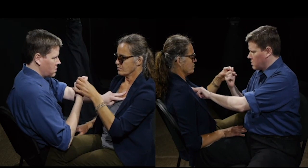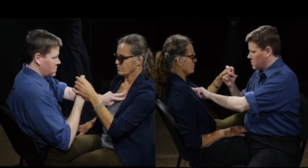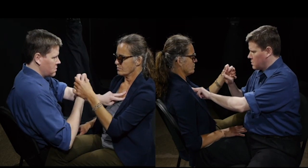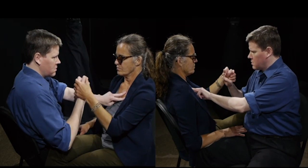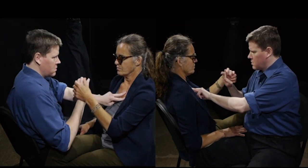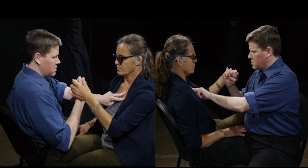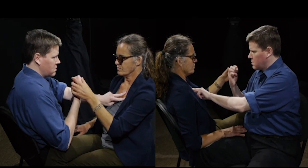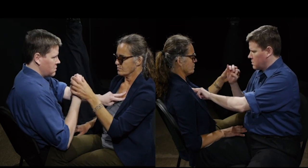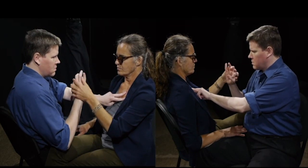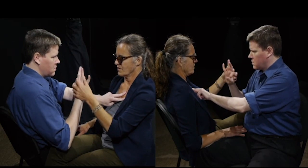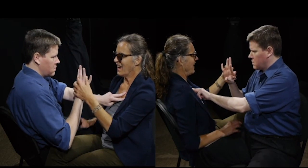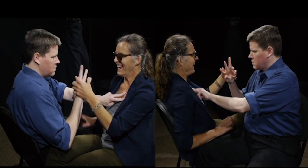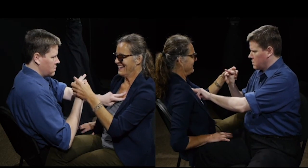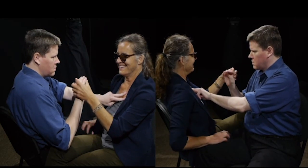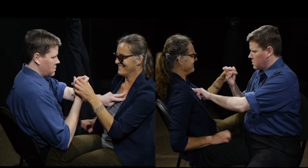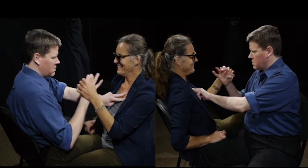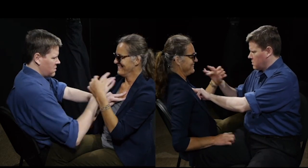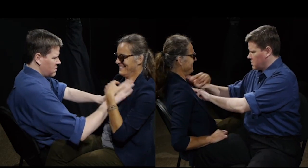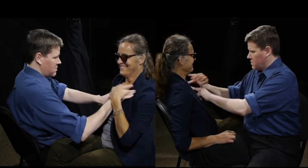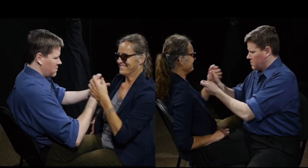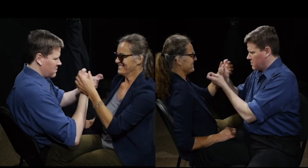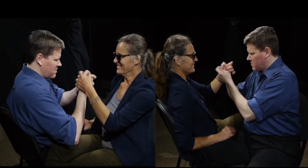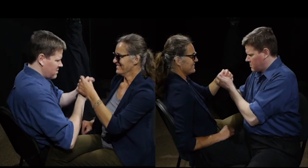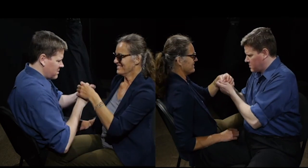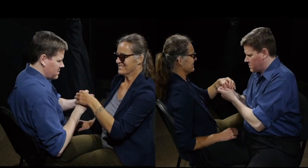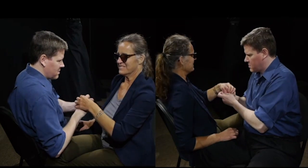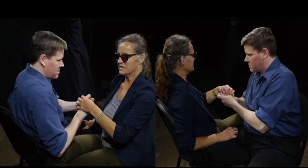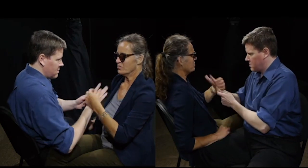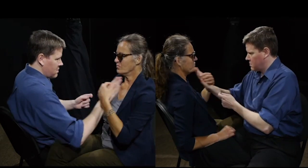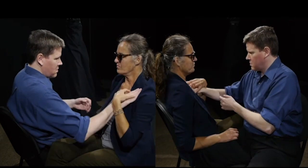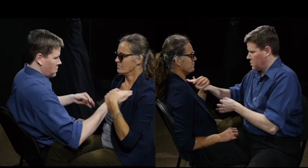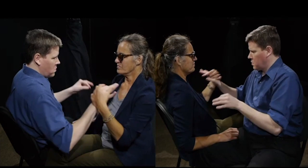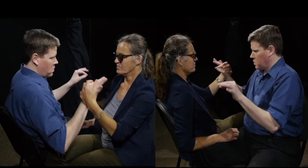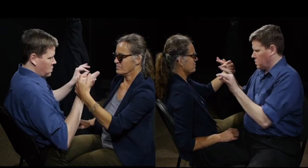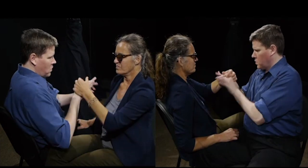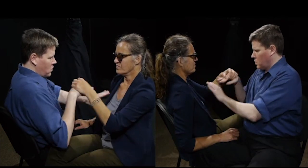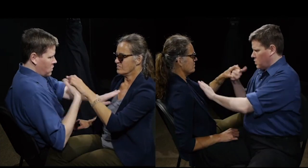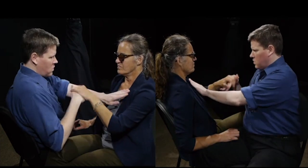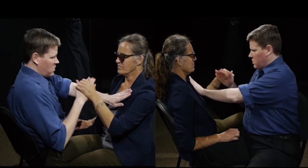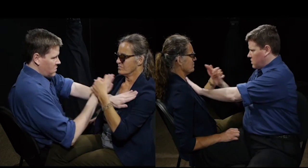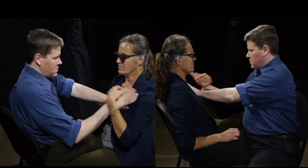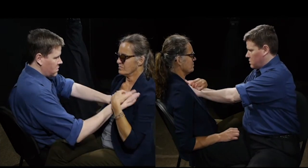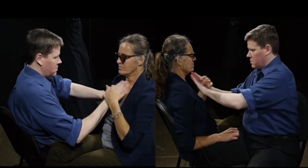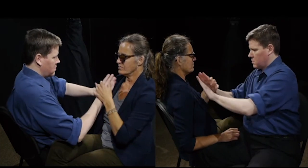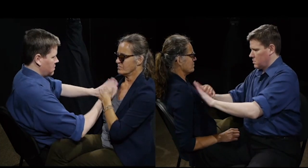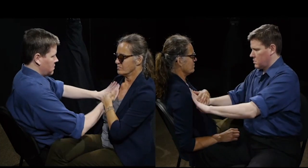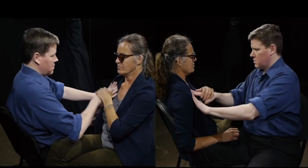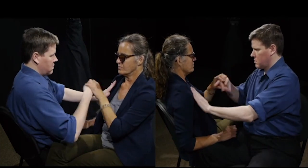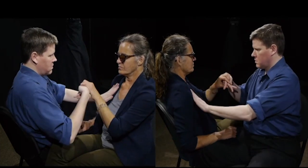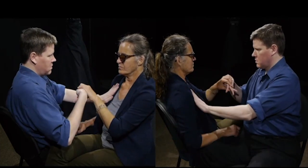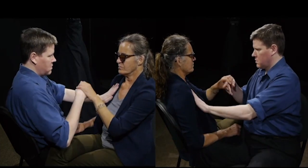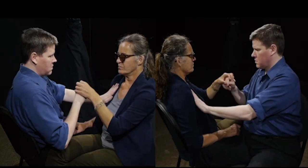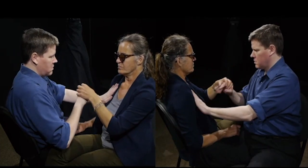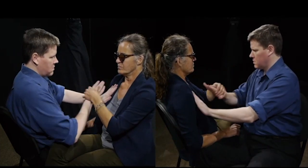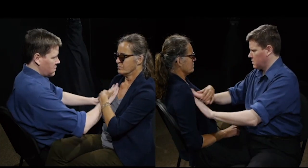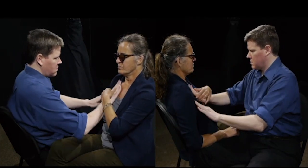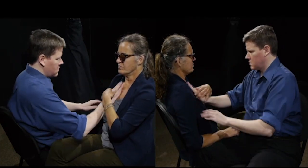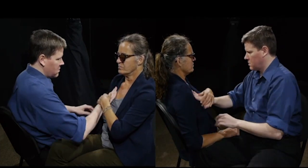ASL speakers are sensitive to small alterations in handshape. However, in Protactile the handshape is not important.